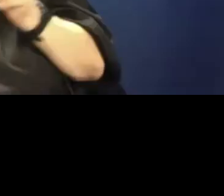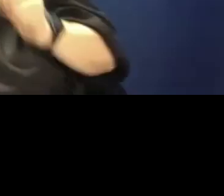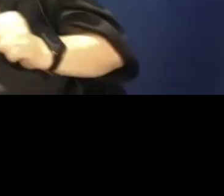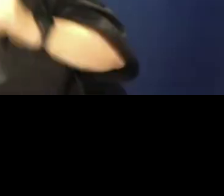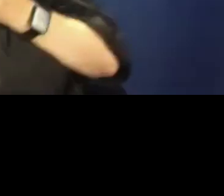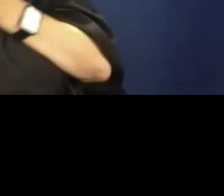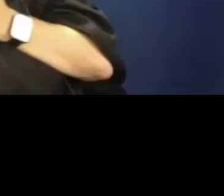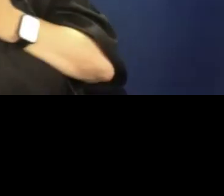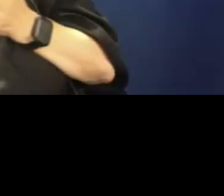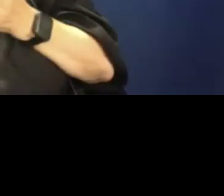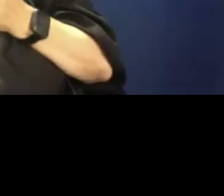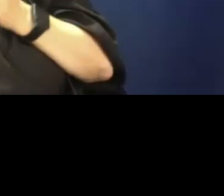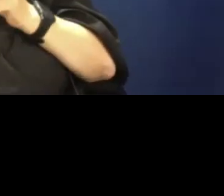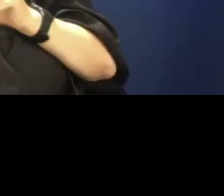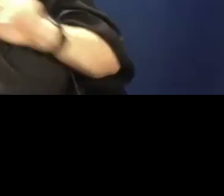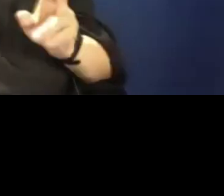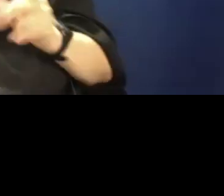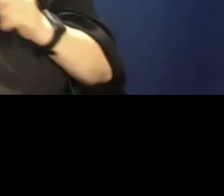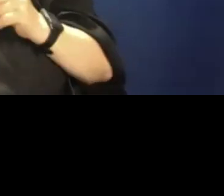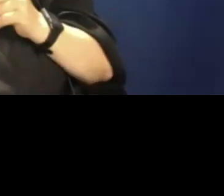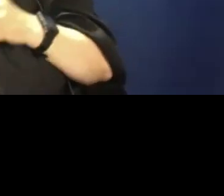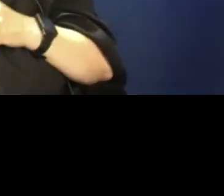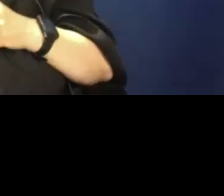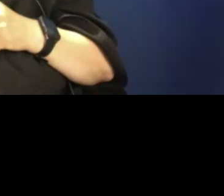to have contact with the media. So basically how advocates,